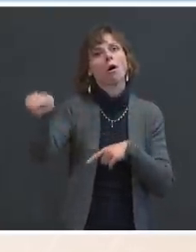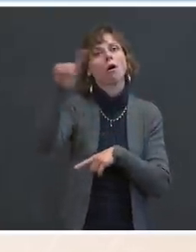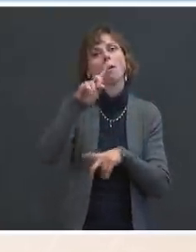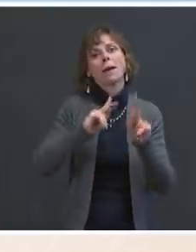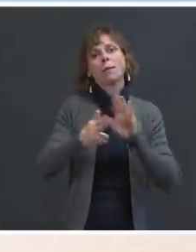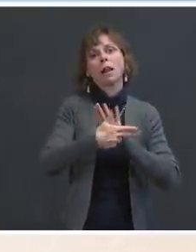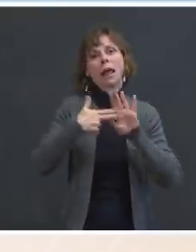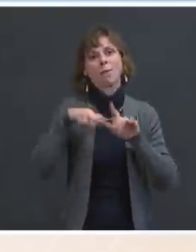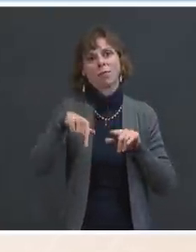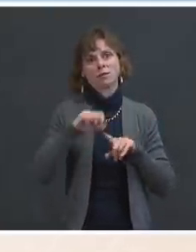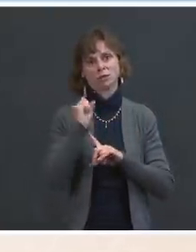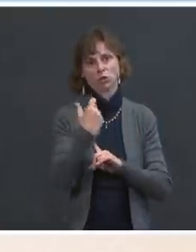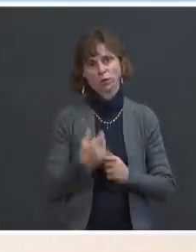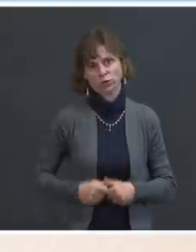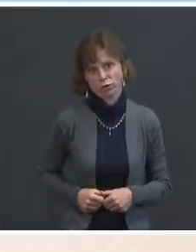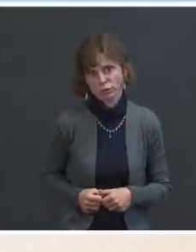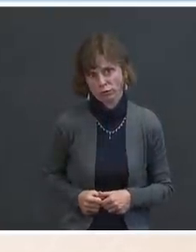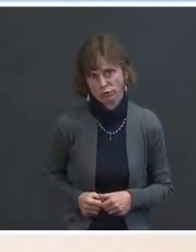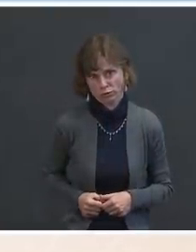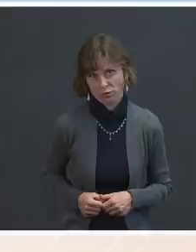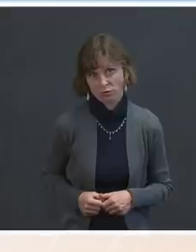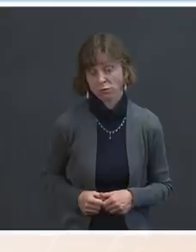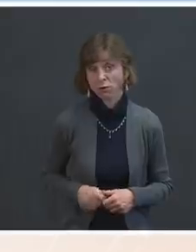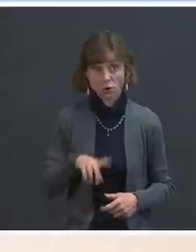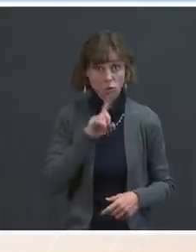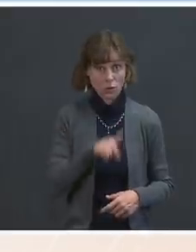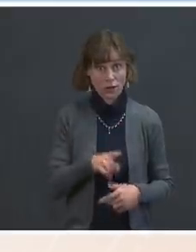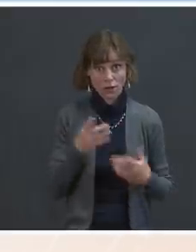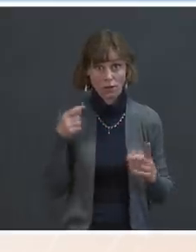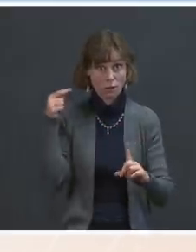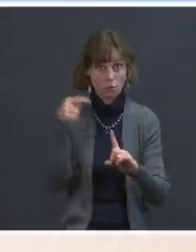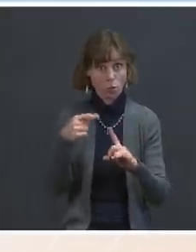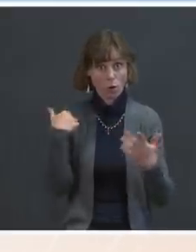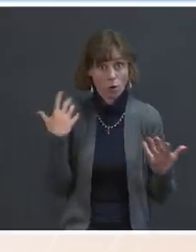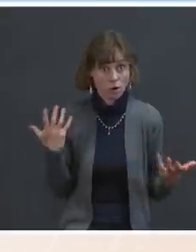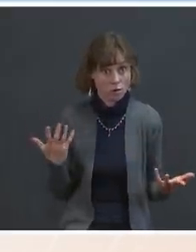And the fact is, we are all focused on improving the situation,